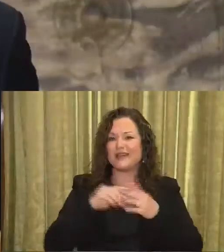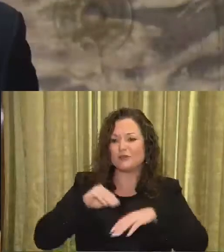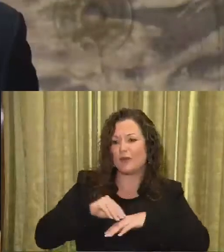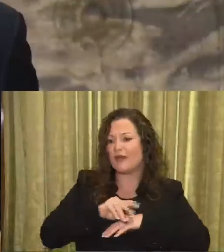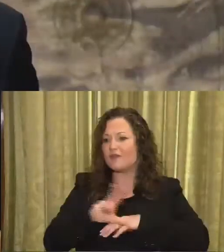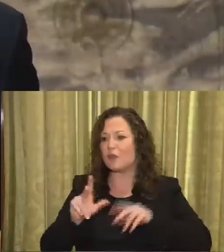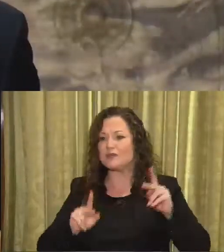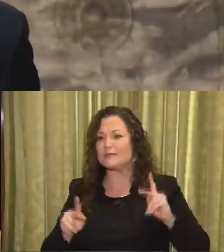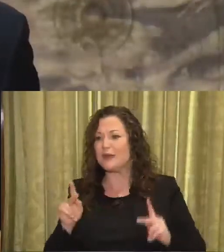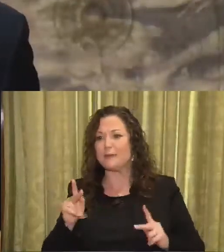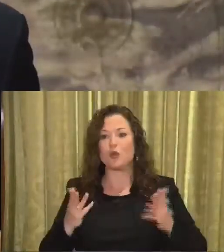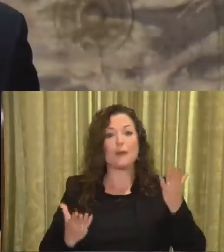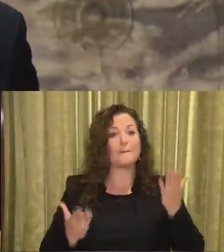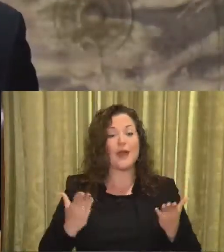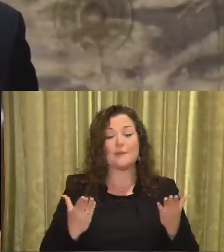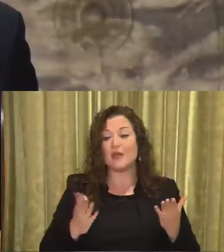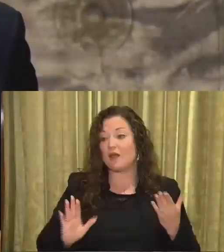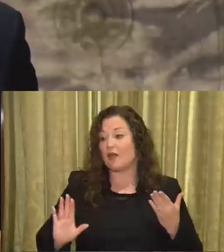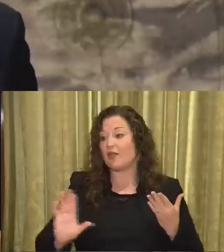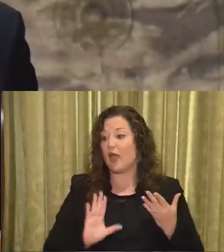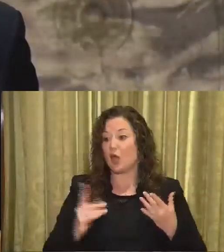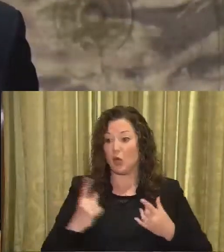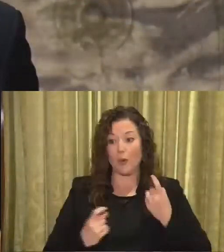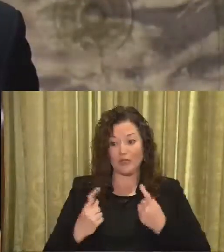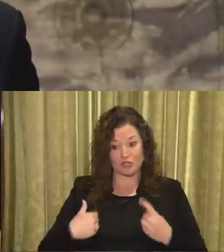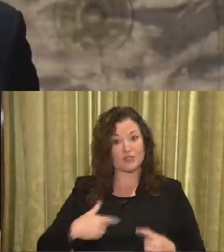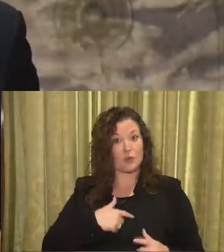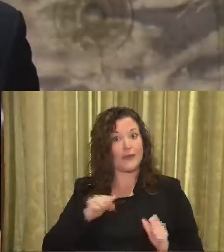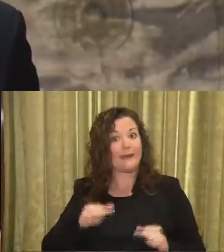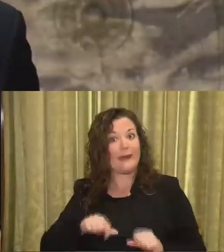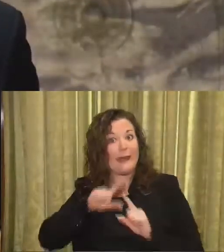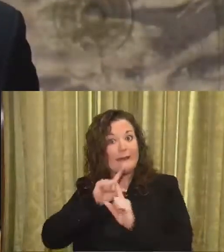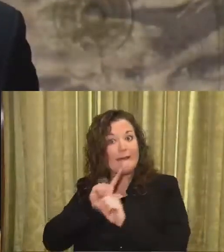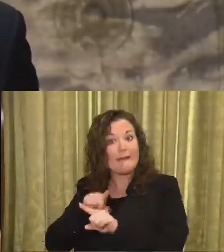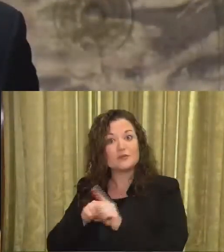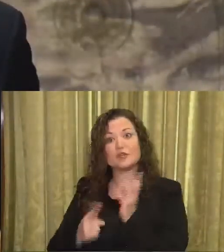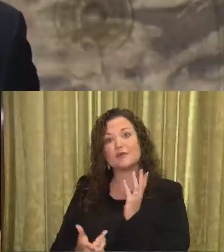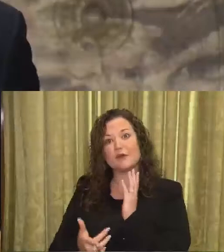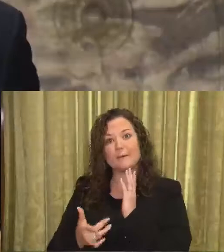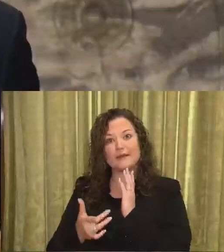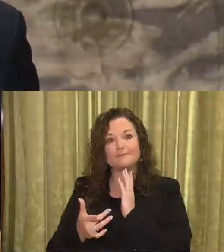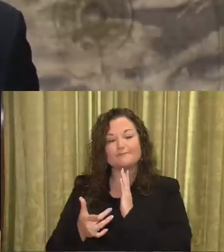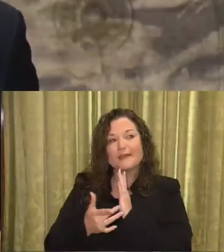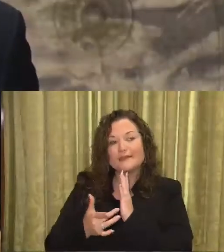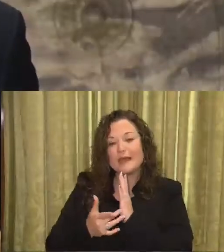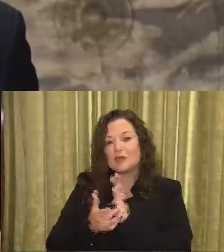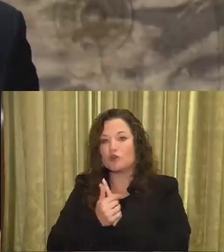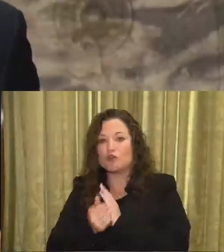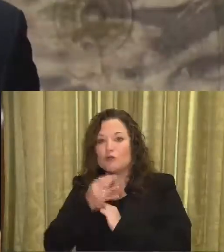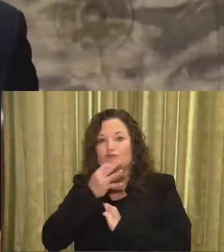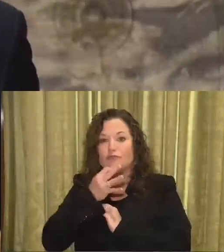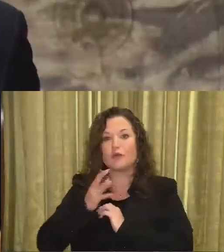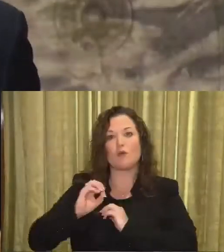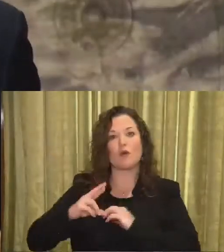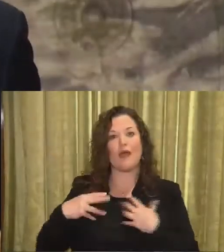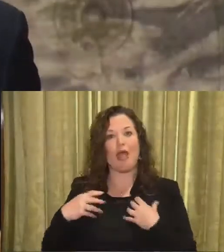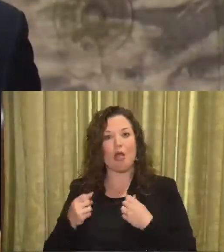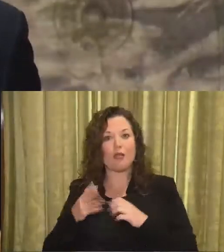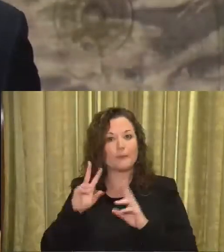Maybe there's some questions that can be answered. From a technical standpoint or a health care standpoint, maybe there's some misinformation